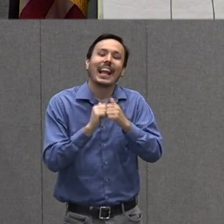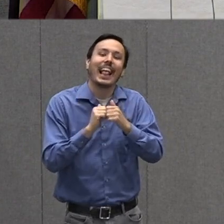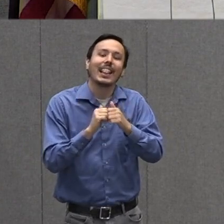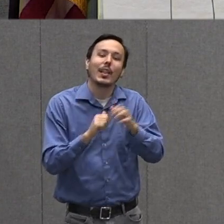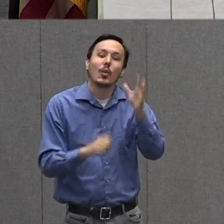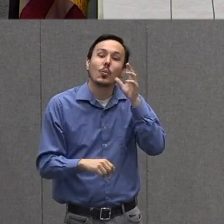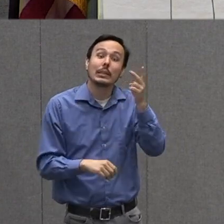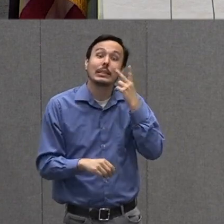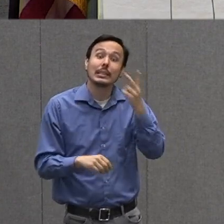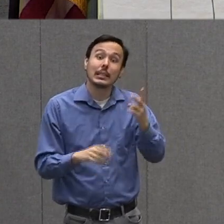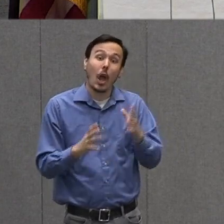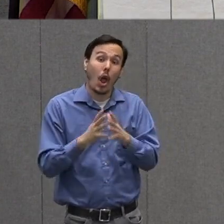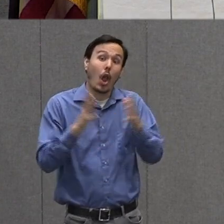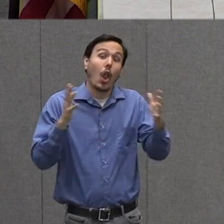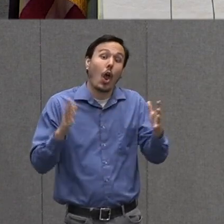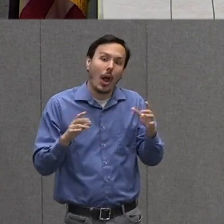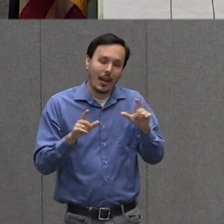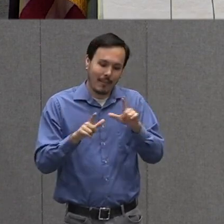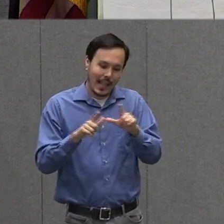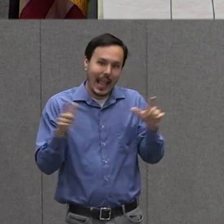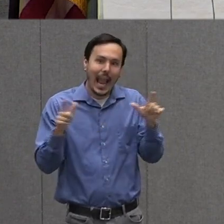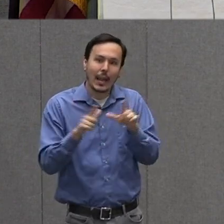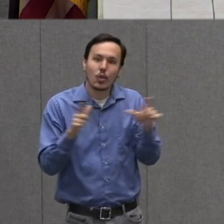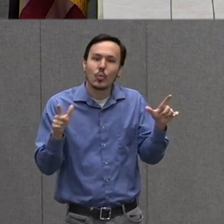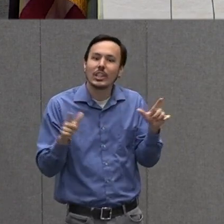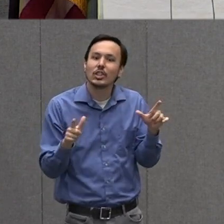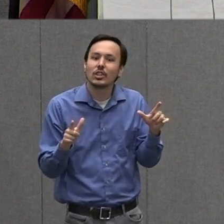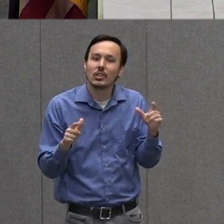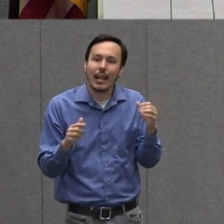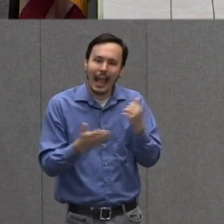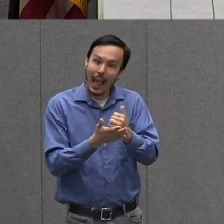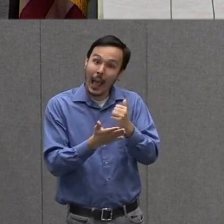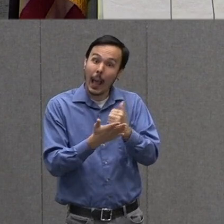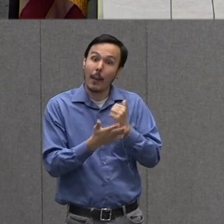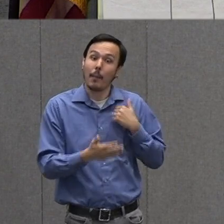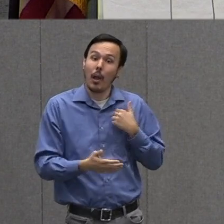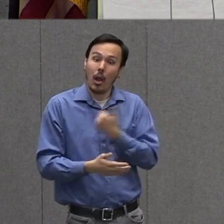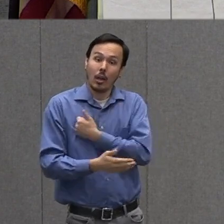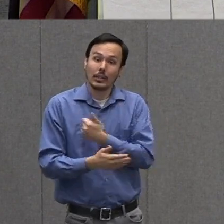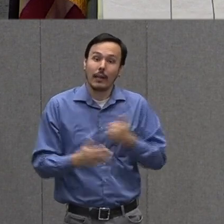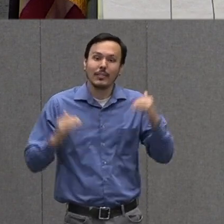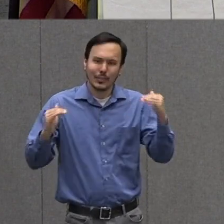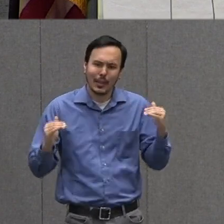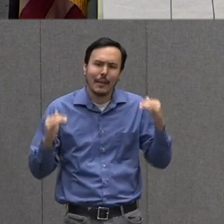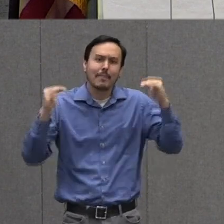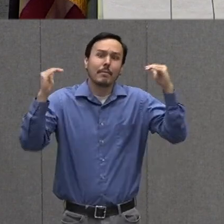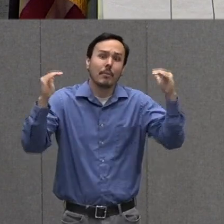academic language words that's going to help us advance in our English language development.